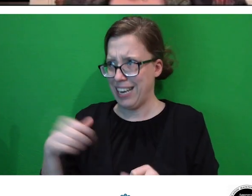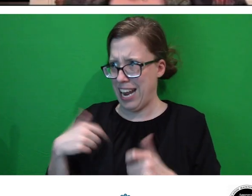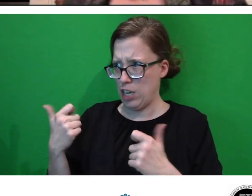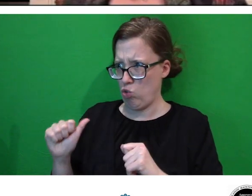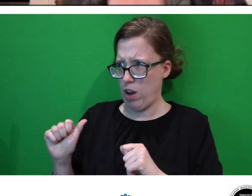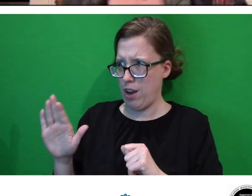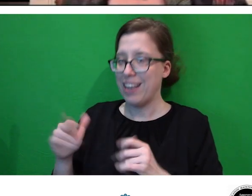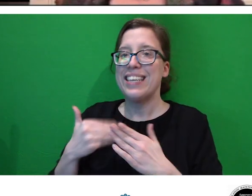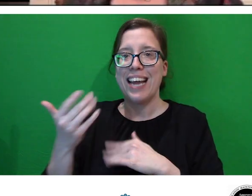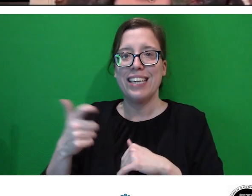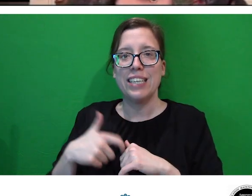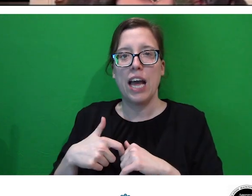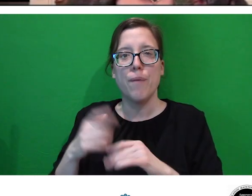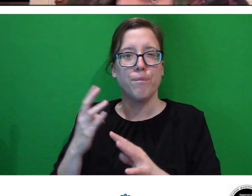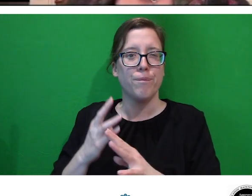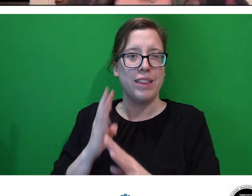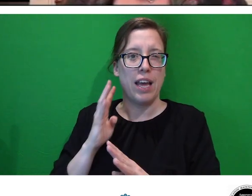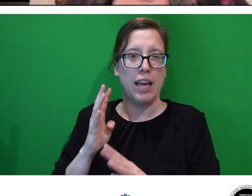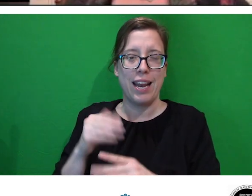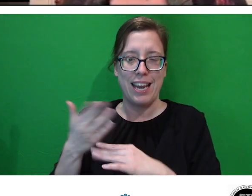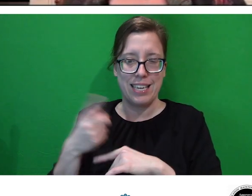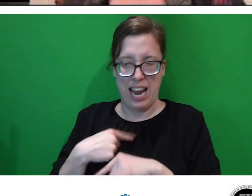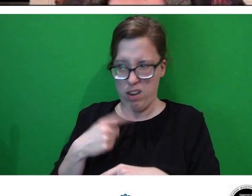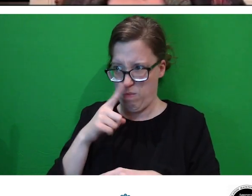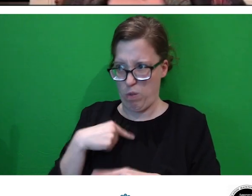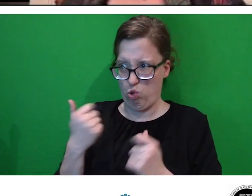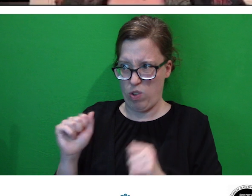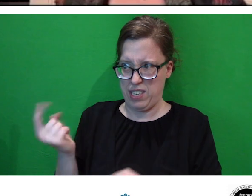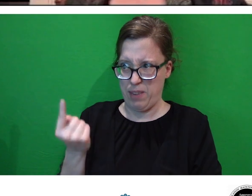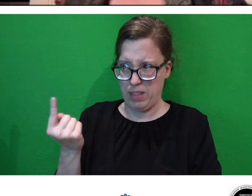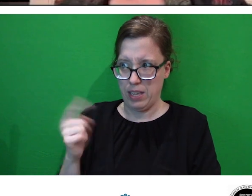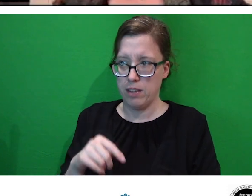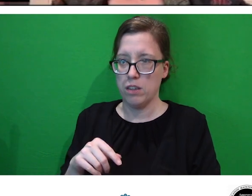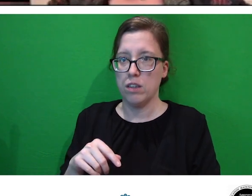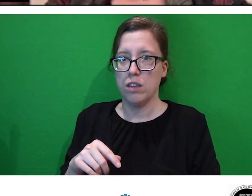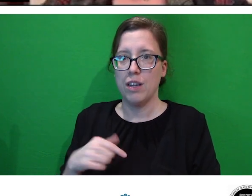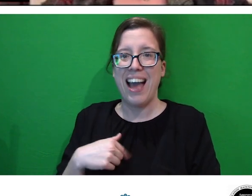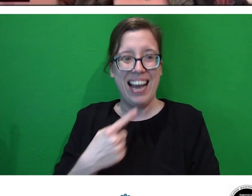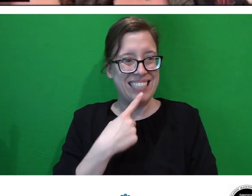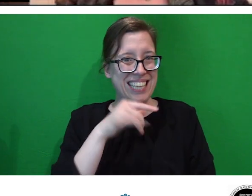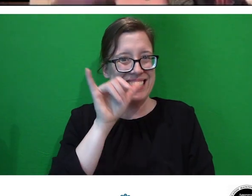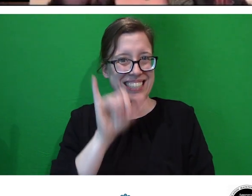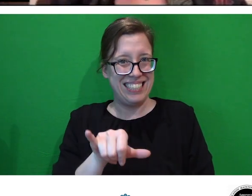up." Linda was like a delay. And then she did it. But she watched all the other kids. I said, "Can